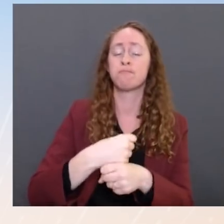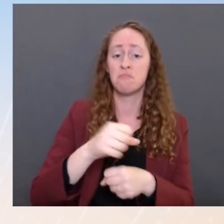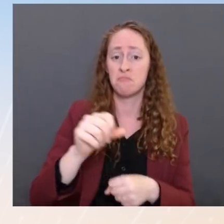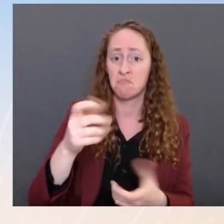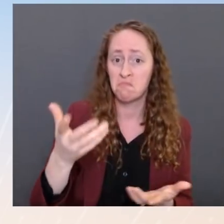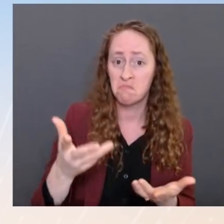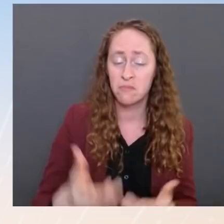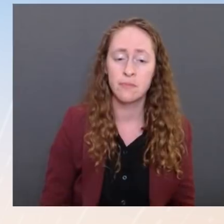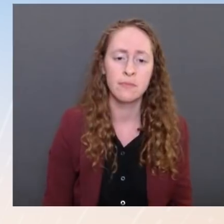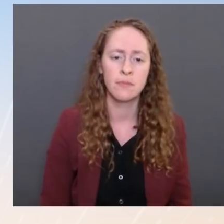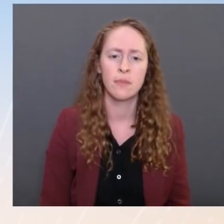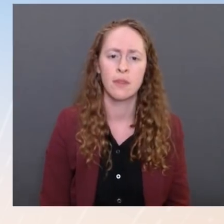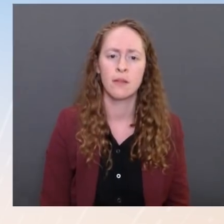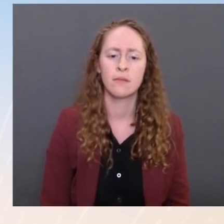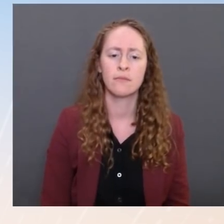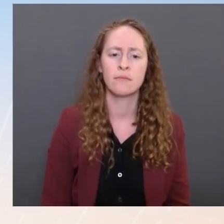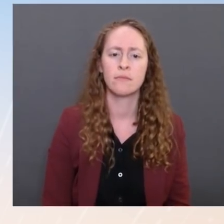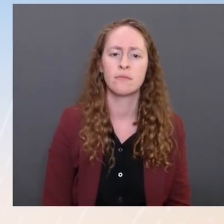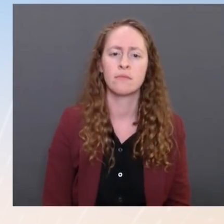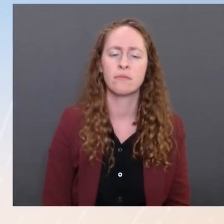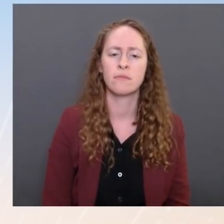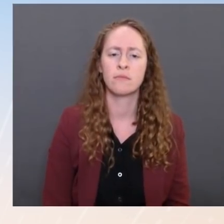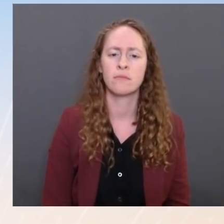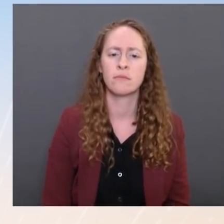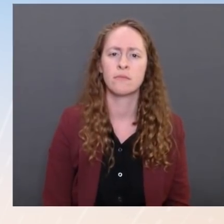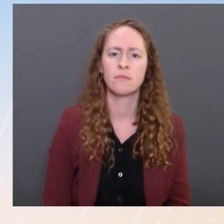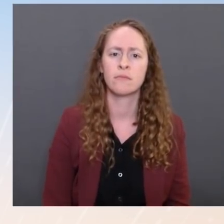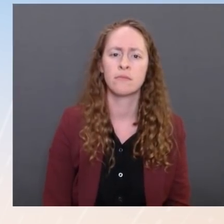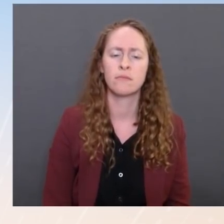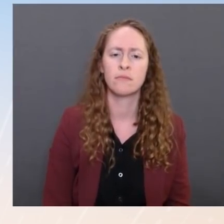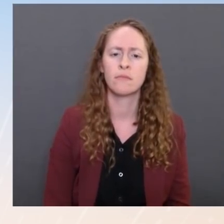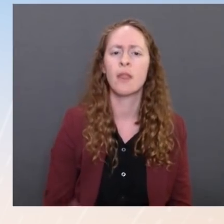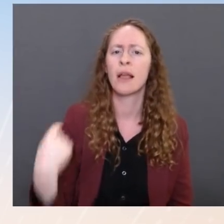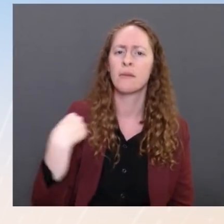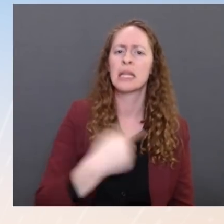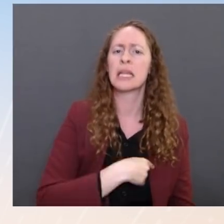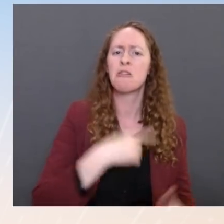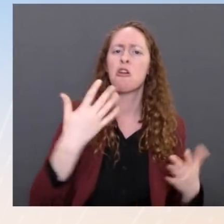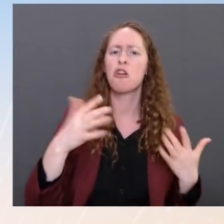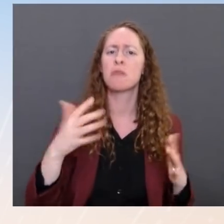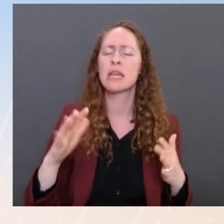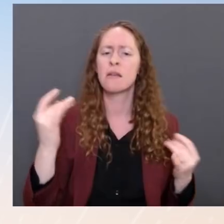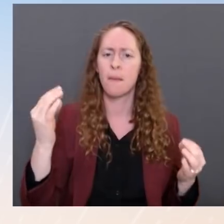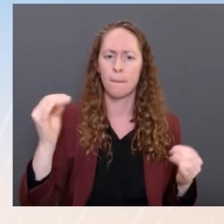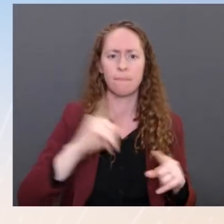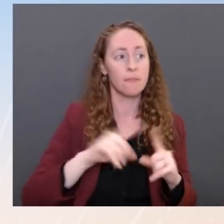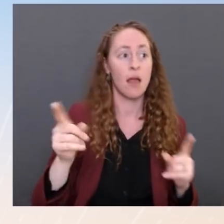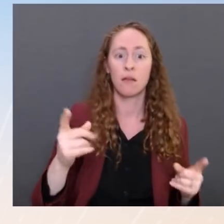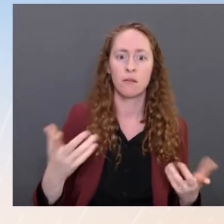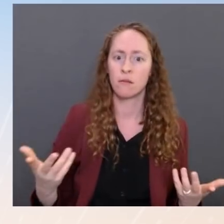because they did not produce a safe baby formula. So what we're doing here at this point in time is working with other manufacturers